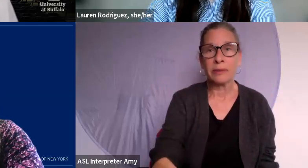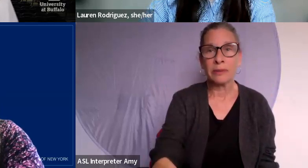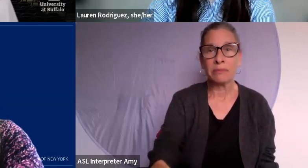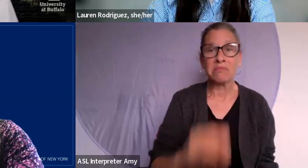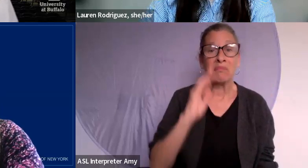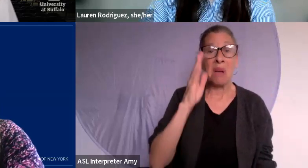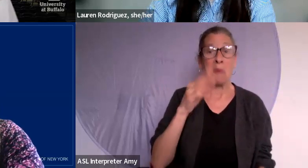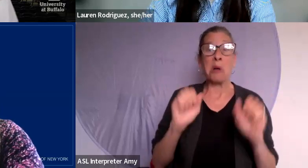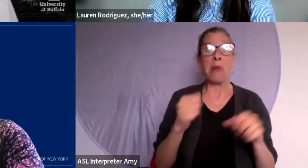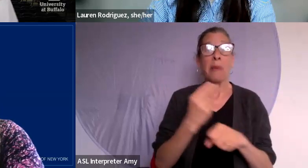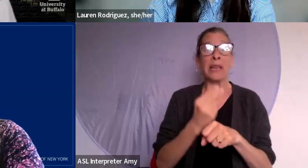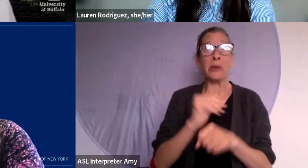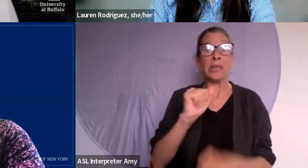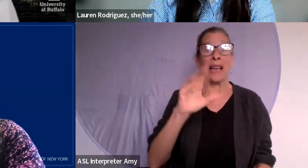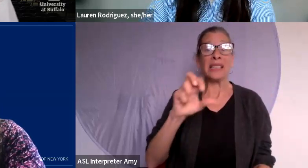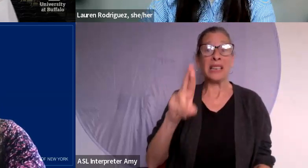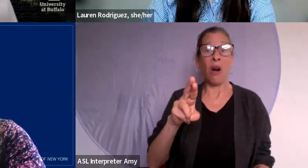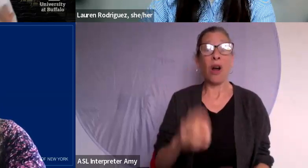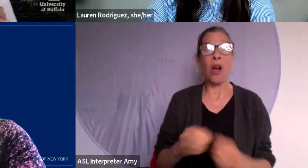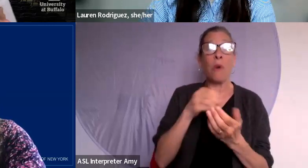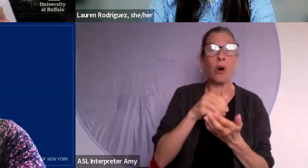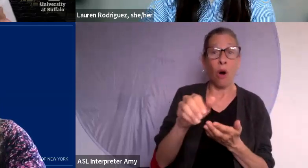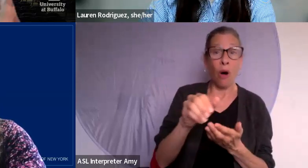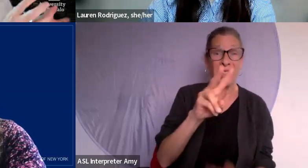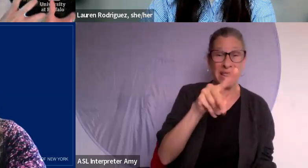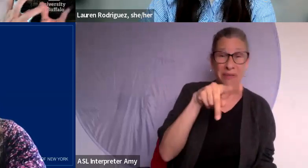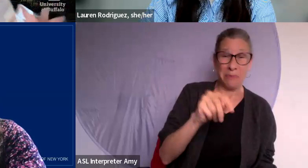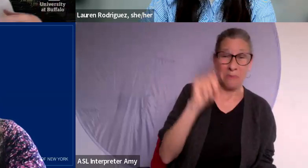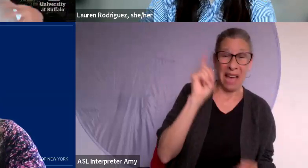use ACR more often than VPAT but I find myself using those terms